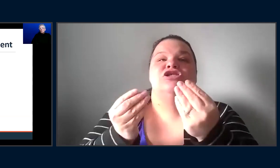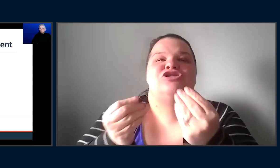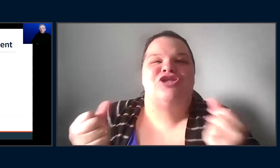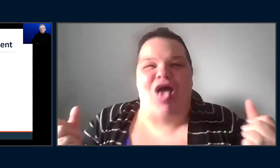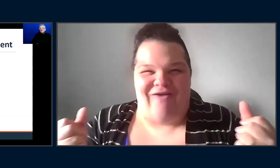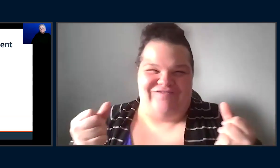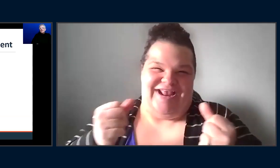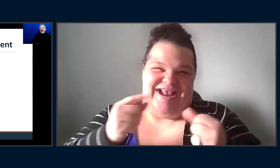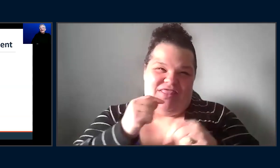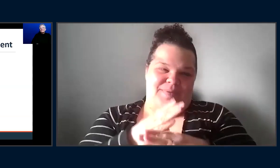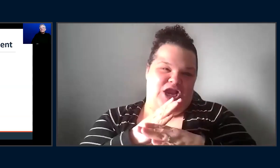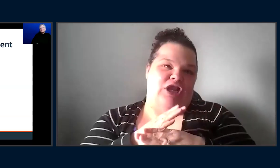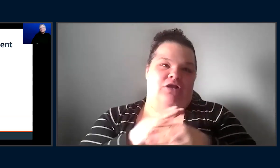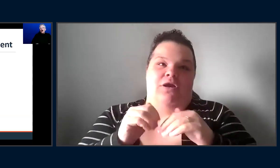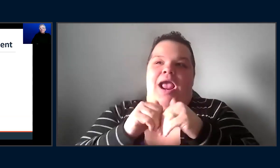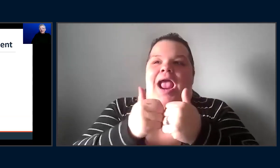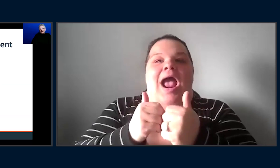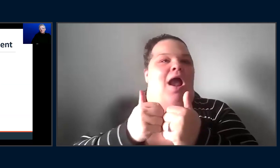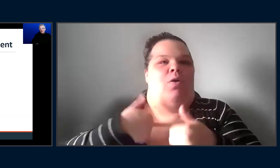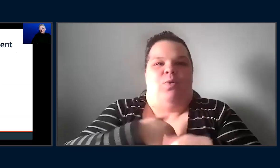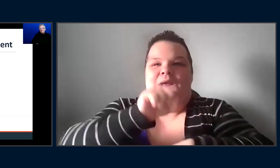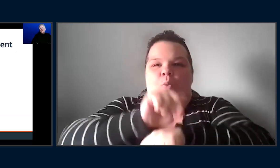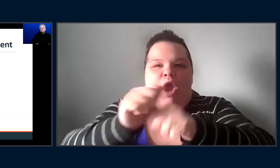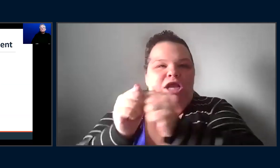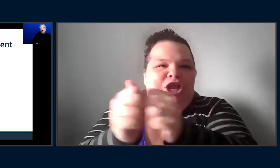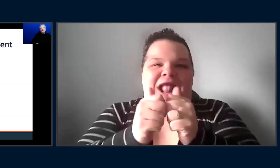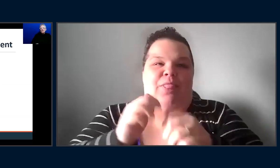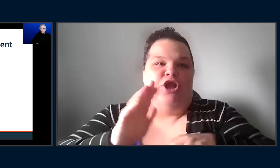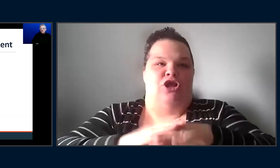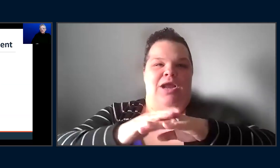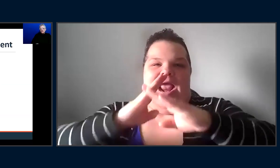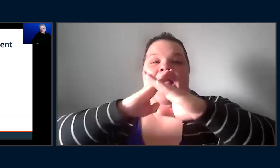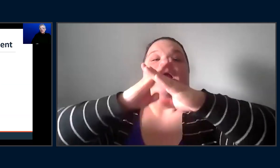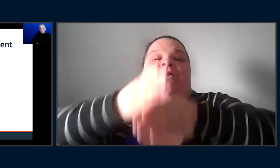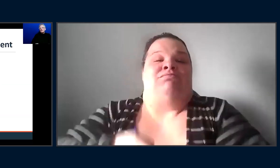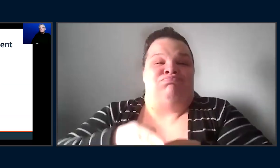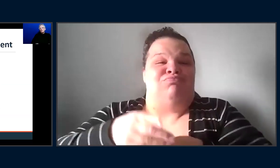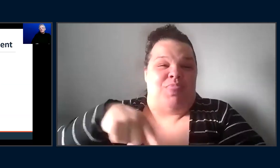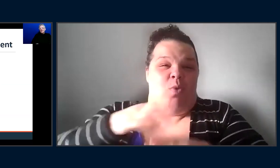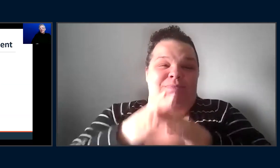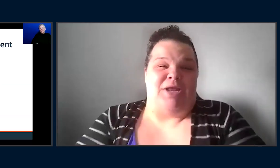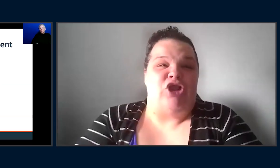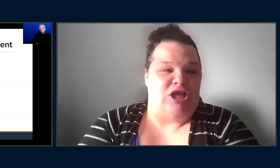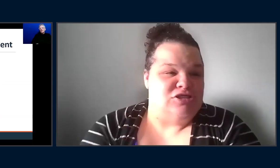Currently, we have shifted our focus to be on solving the barriers and resolving those issues.